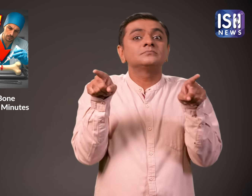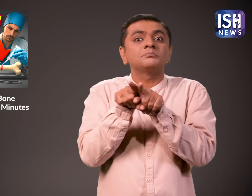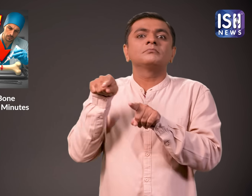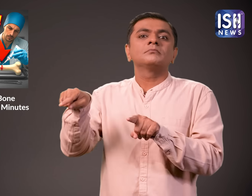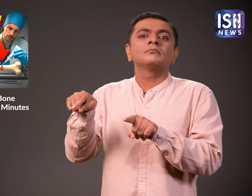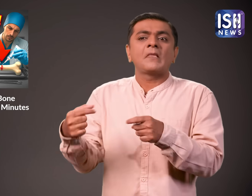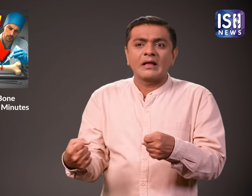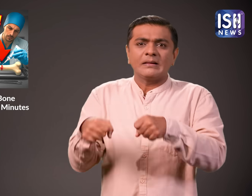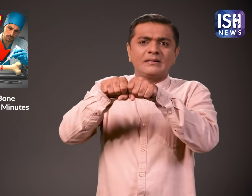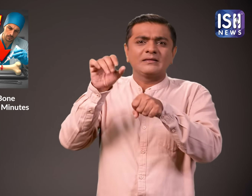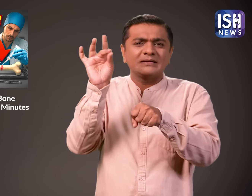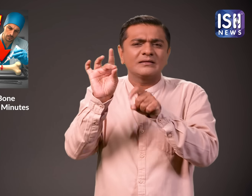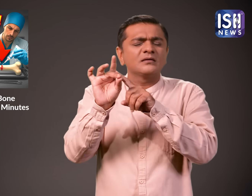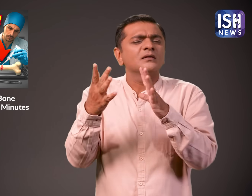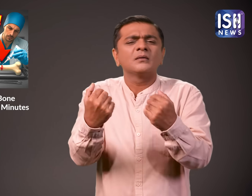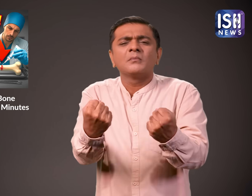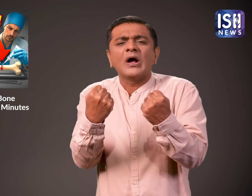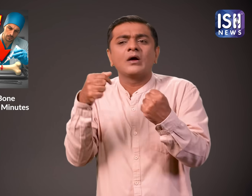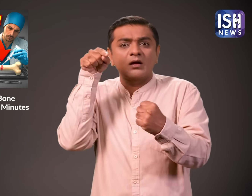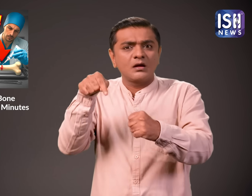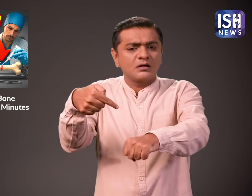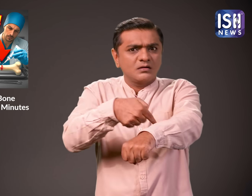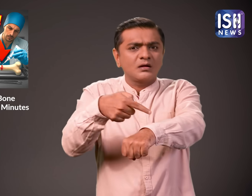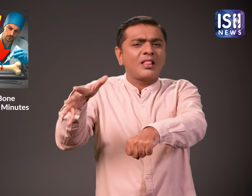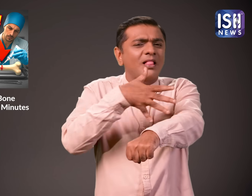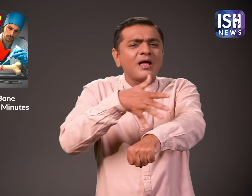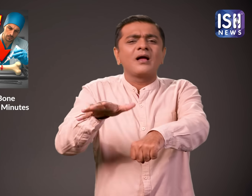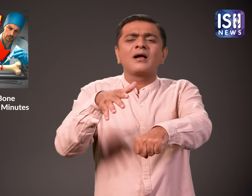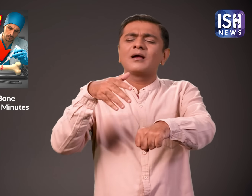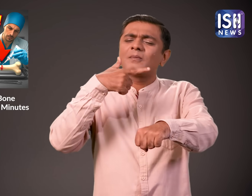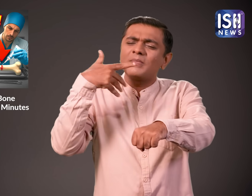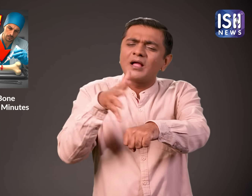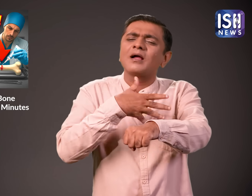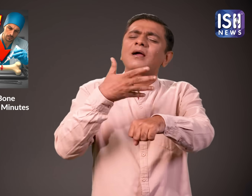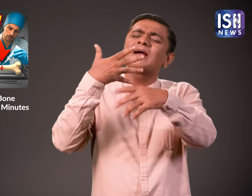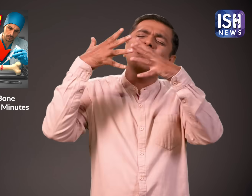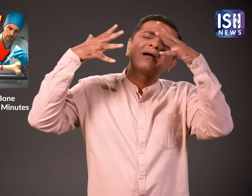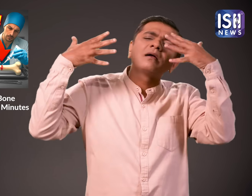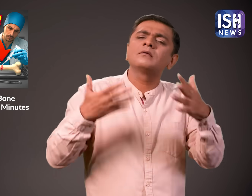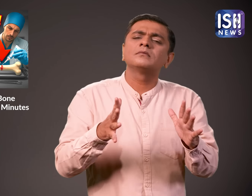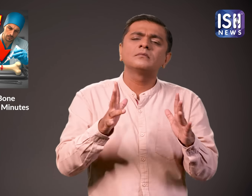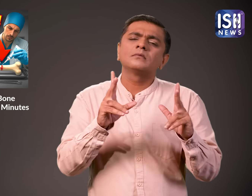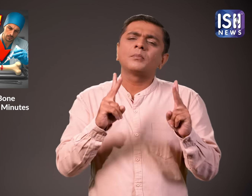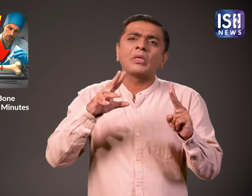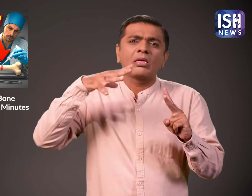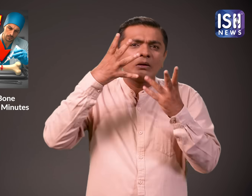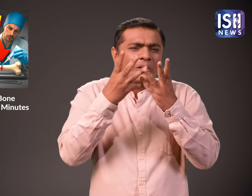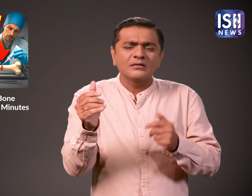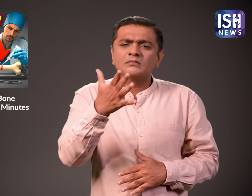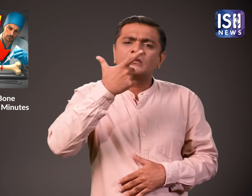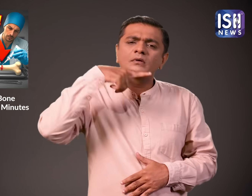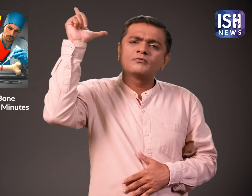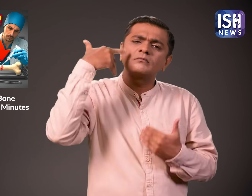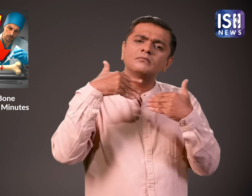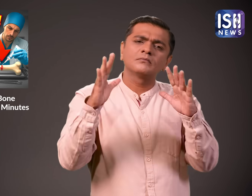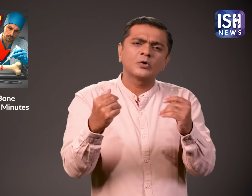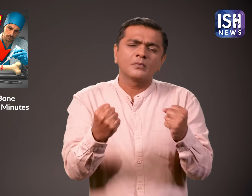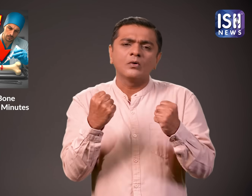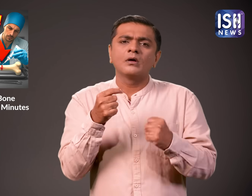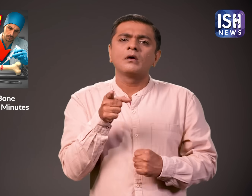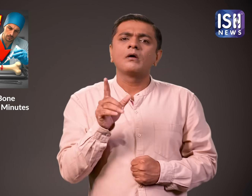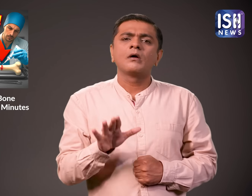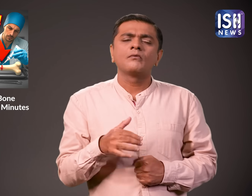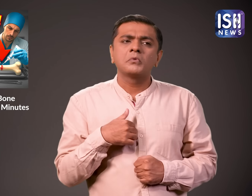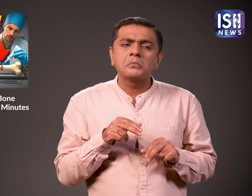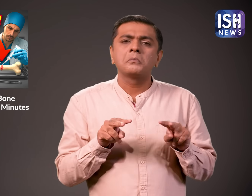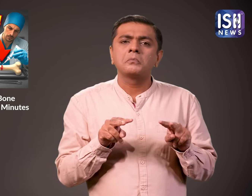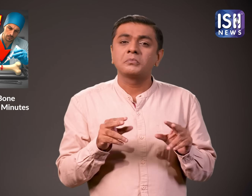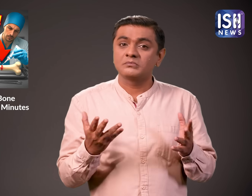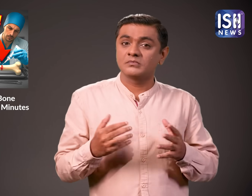Similarly, this glue that can also stick well in wet and tricky conditions inside the body. Amazing!